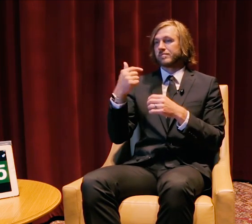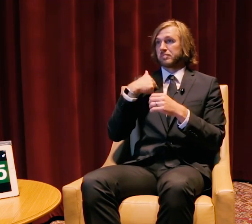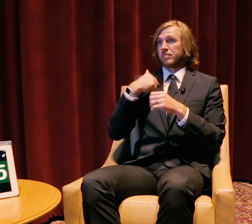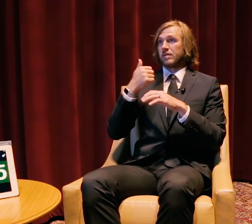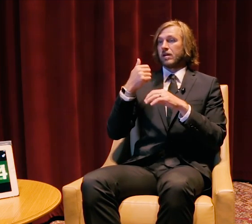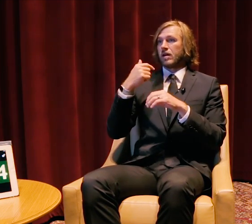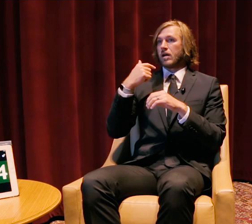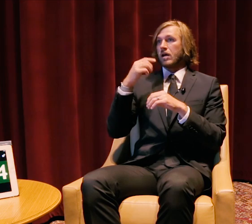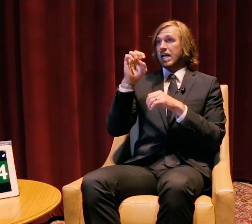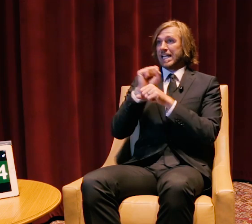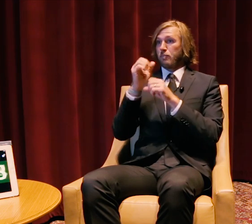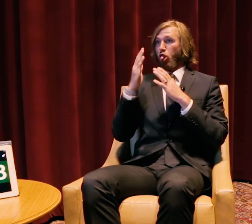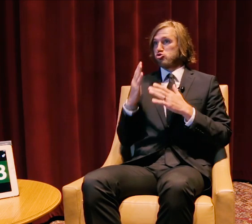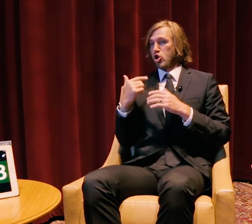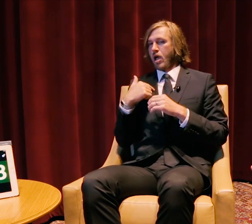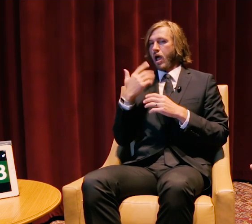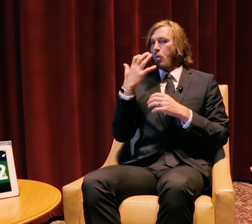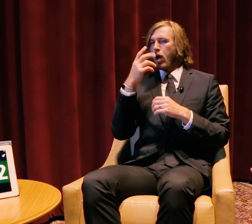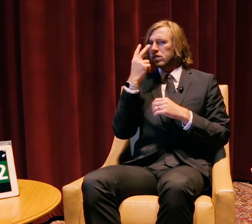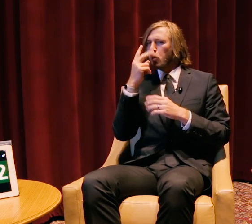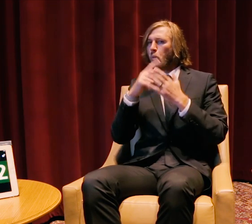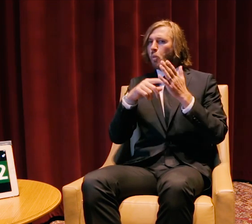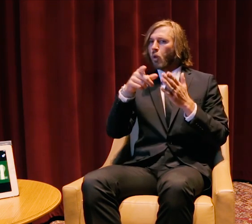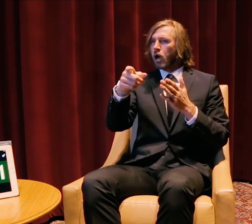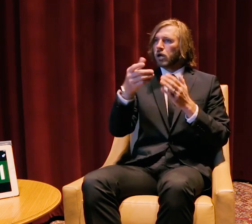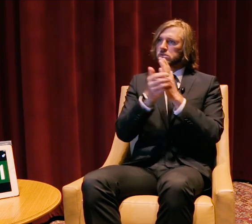I'm always looking at what the person can bring to the table.